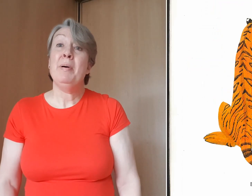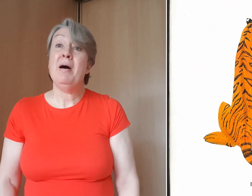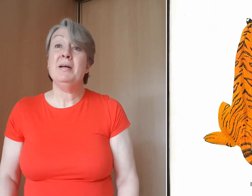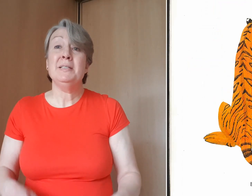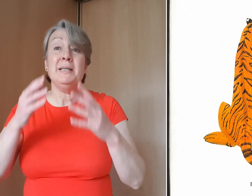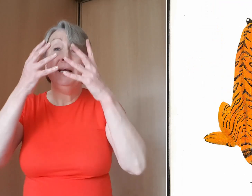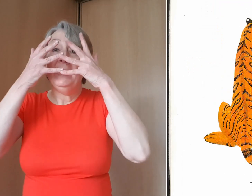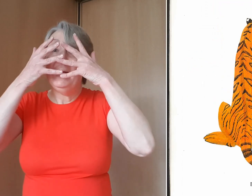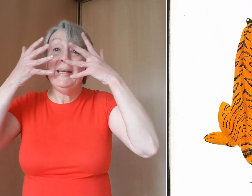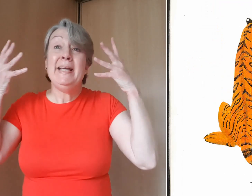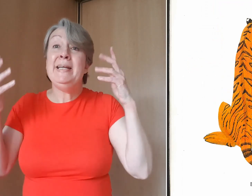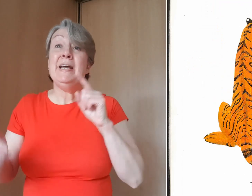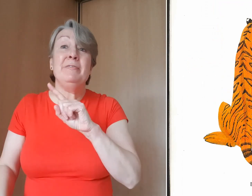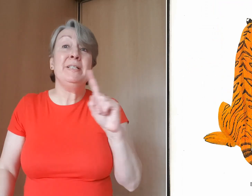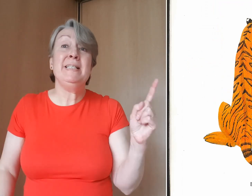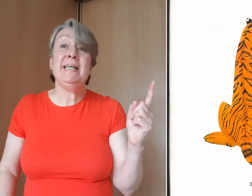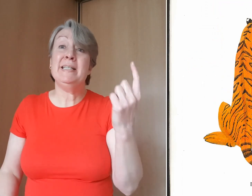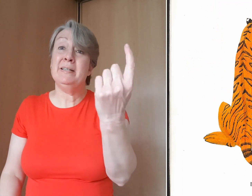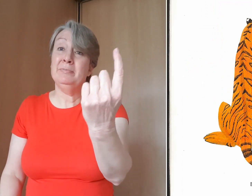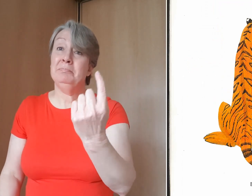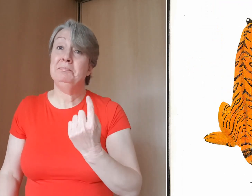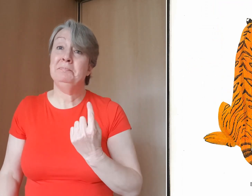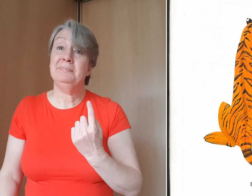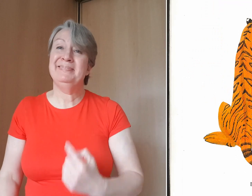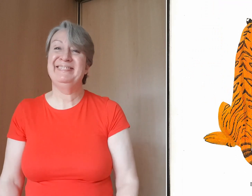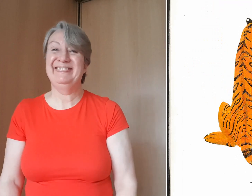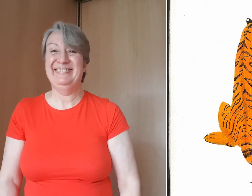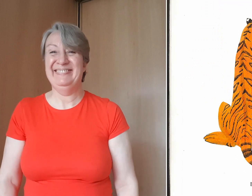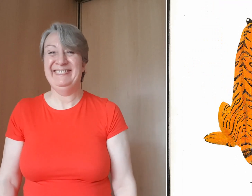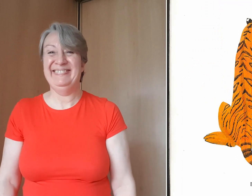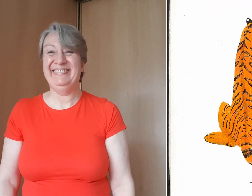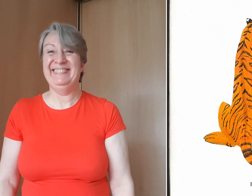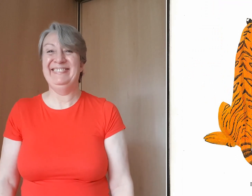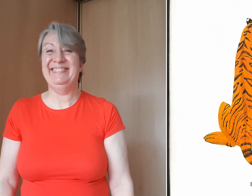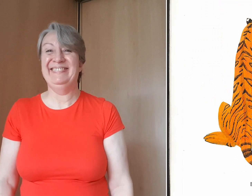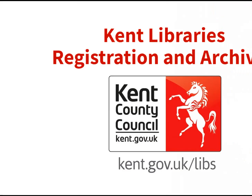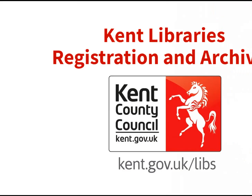But he never did.